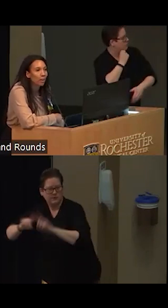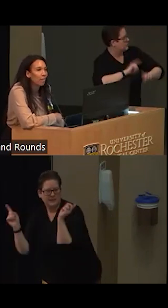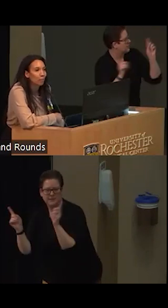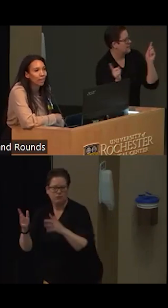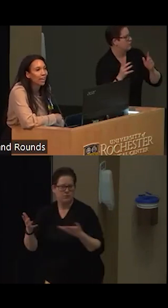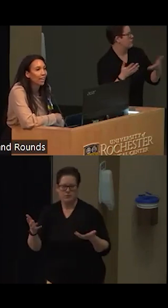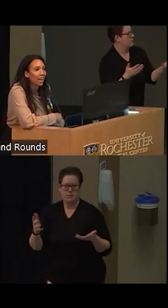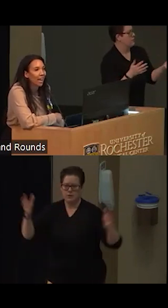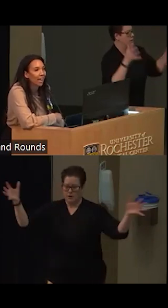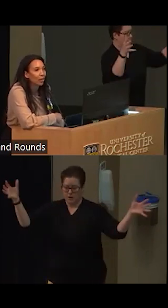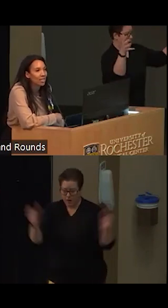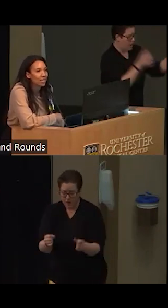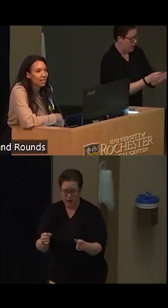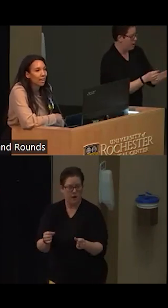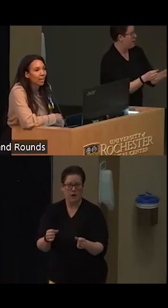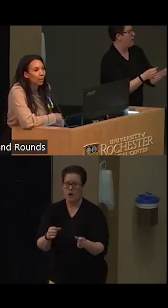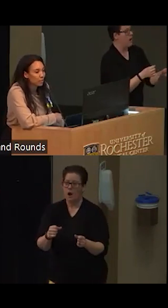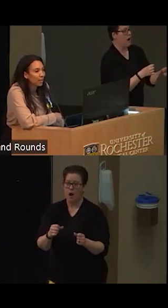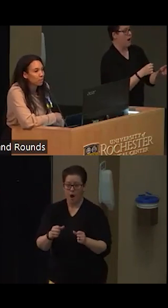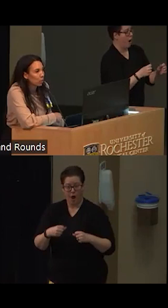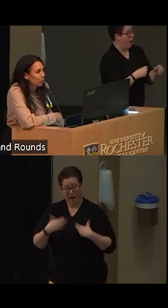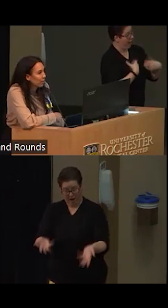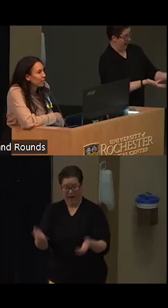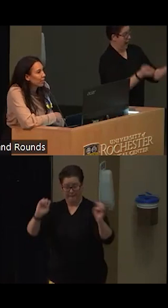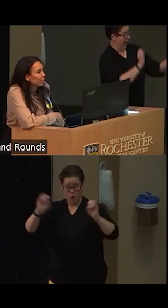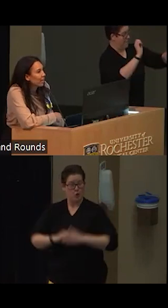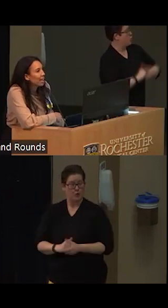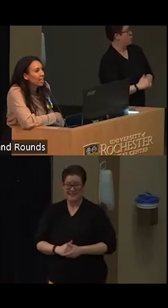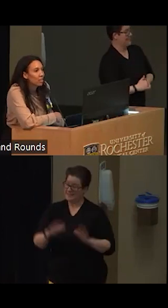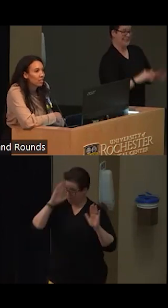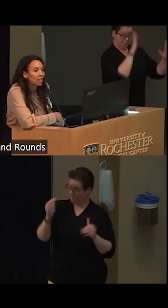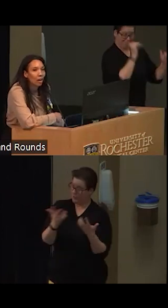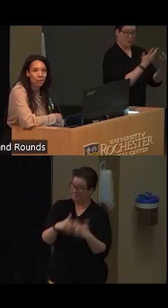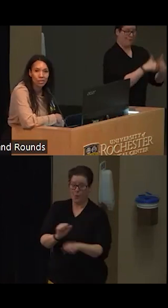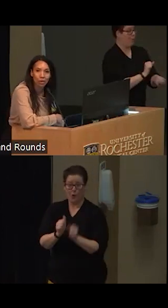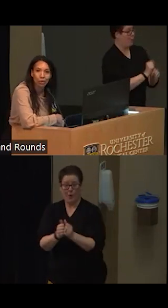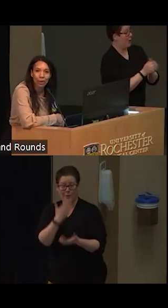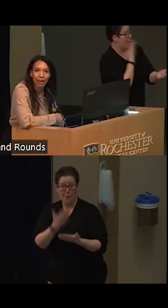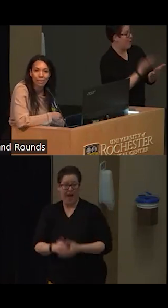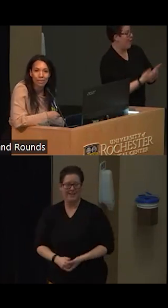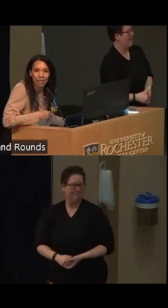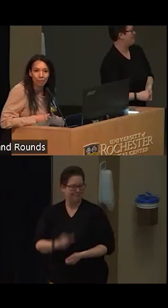put everybody in a crisis and we expect them to work well together and it doesn't always go as as